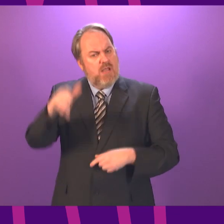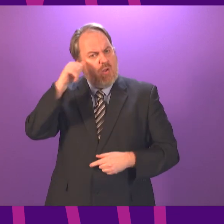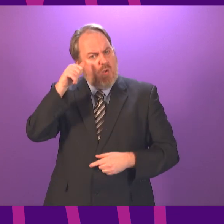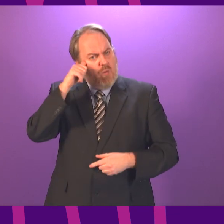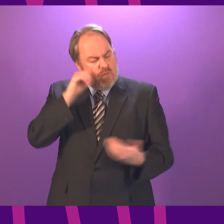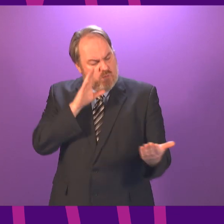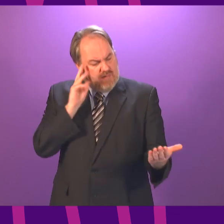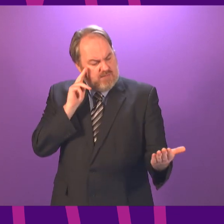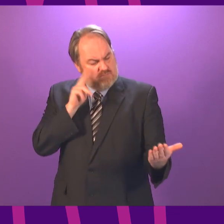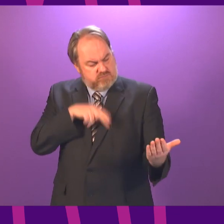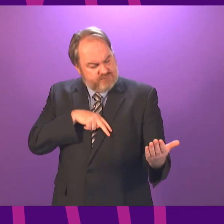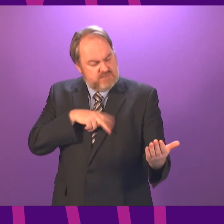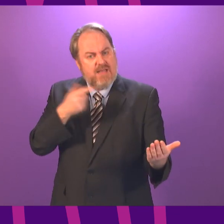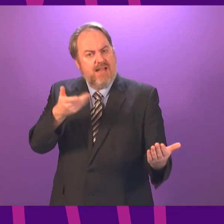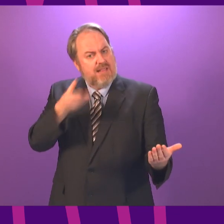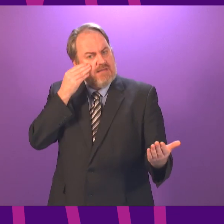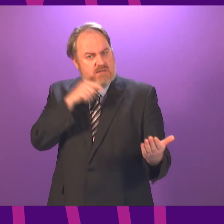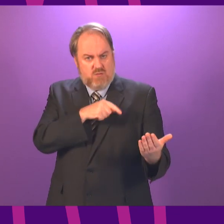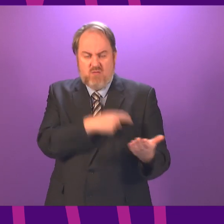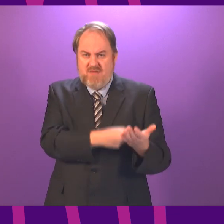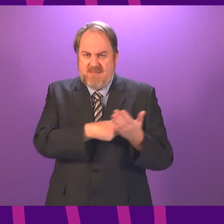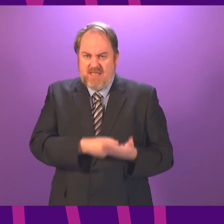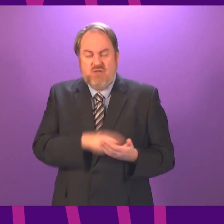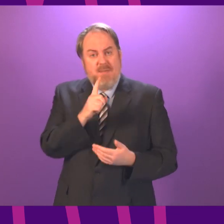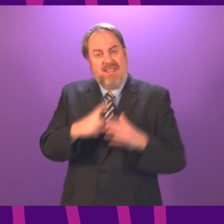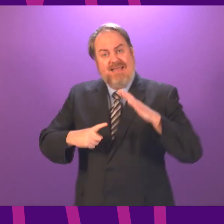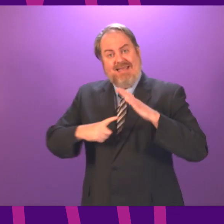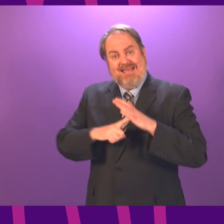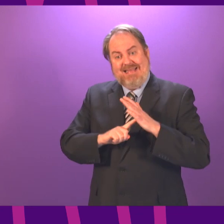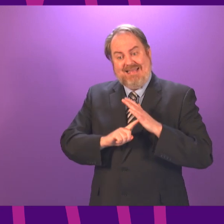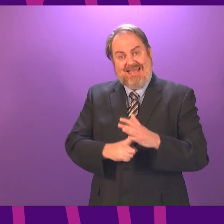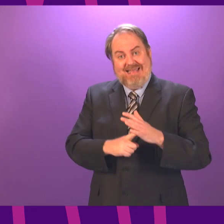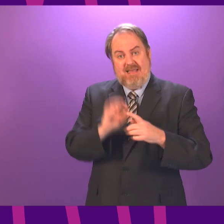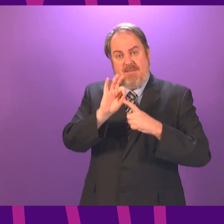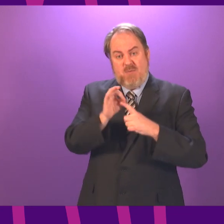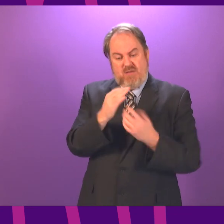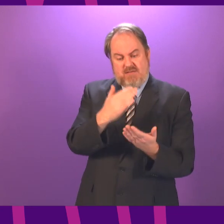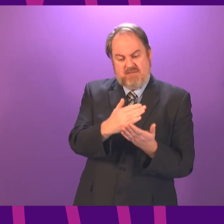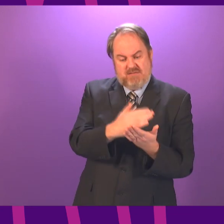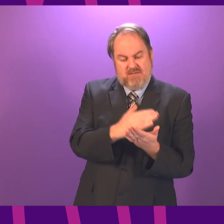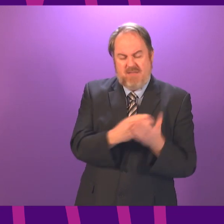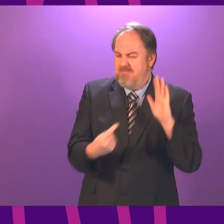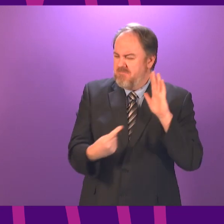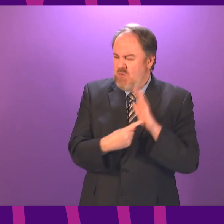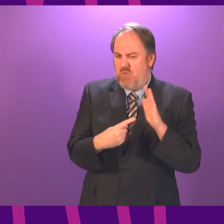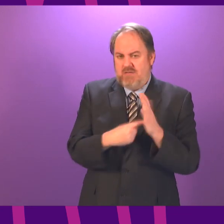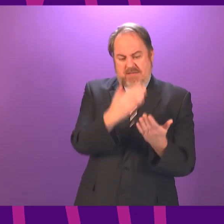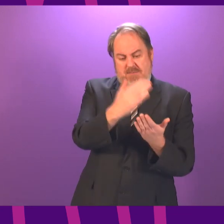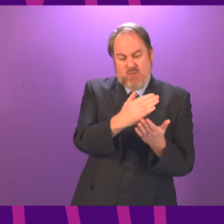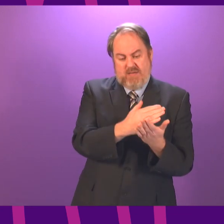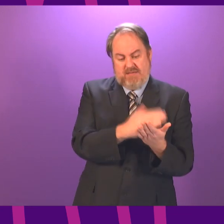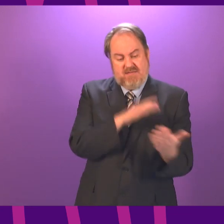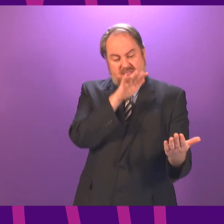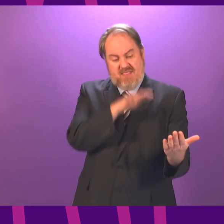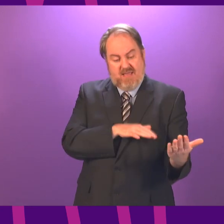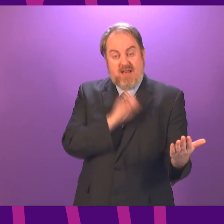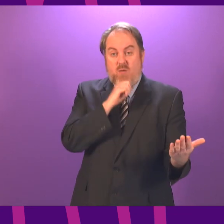pay very close attention to it. However, one of the paramount points that the report makes